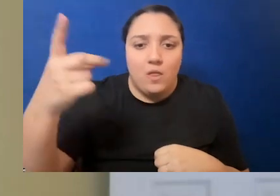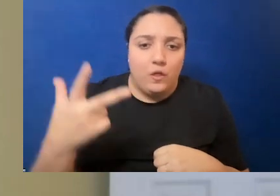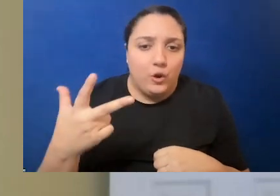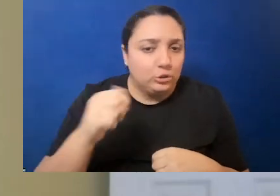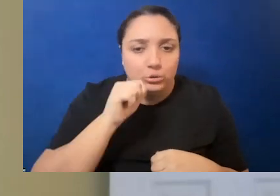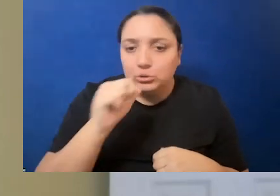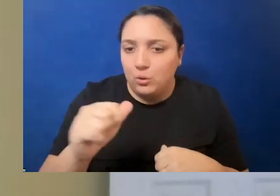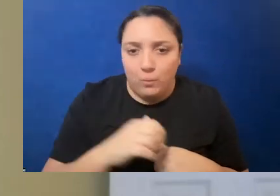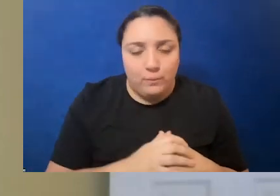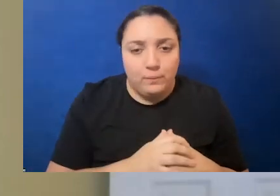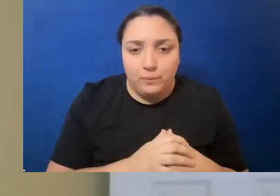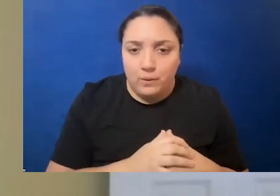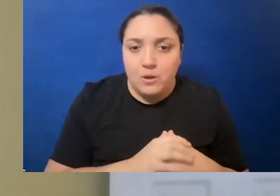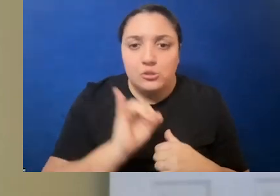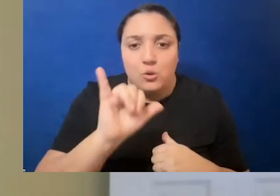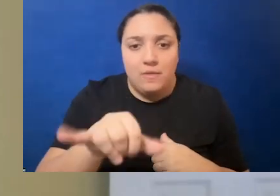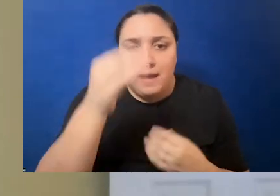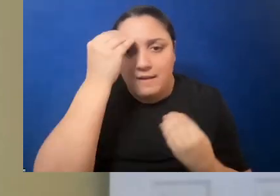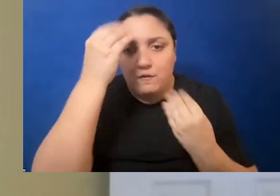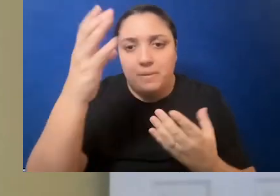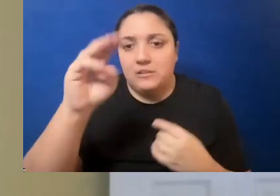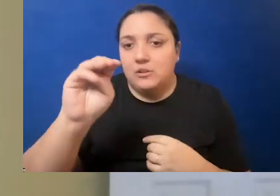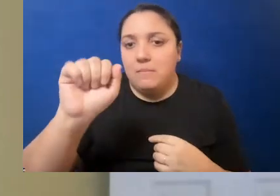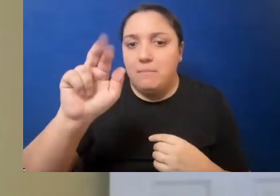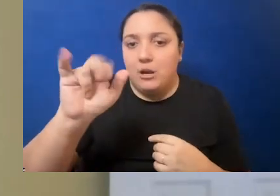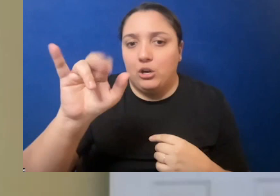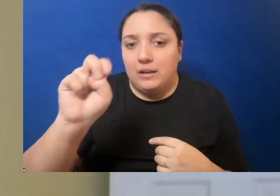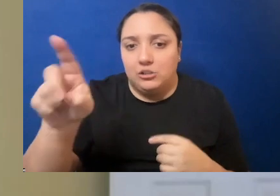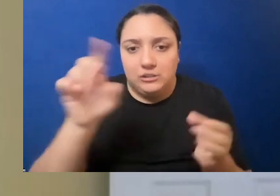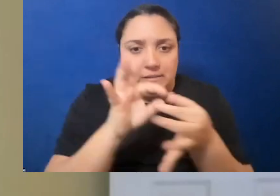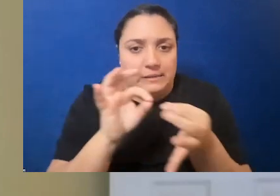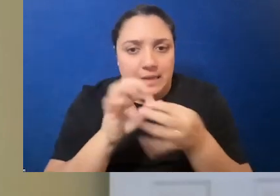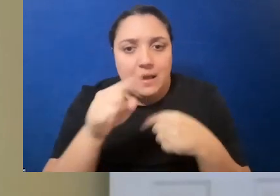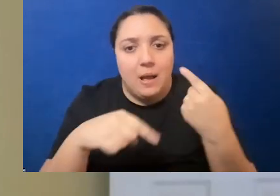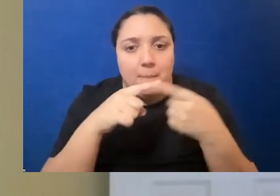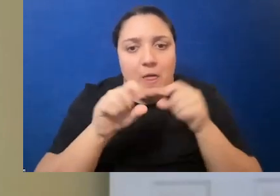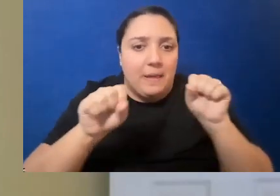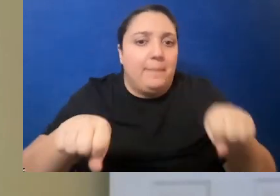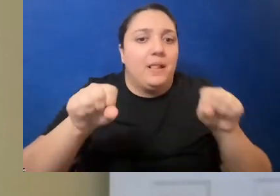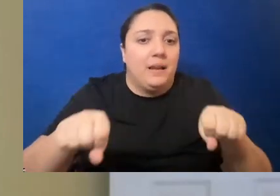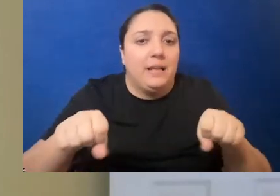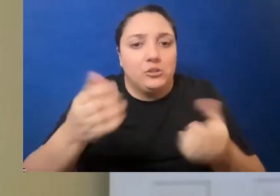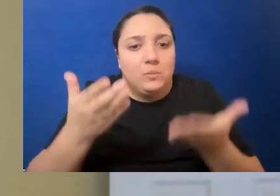EXISTING IEP OR 504 PLAN AND ABOUT ONE-THIRD DO NOT.